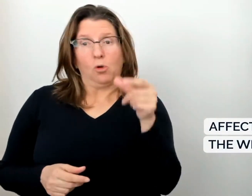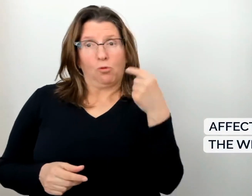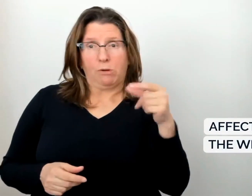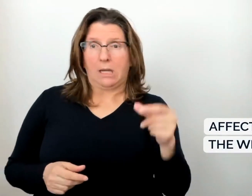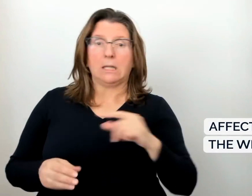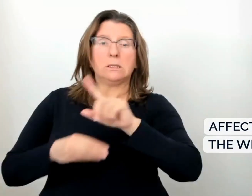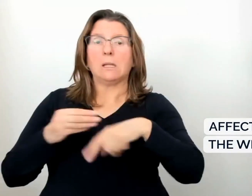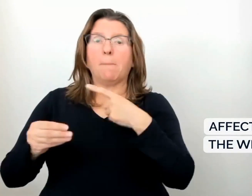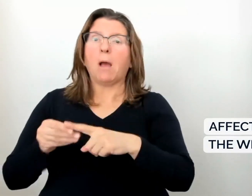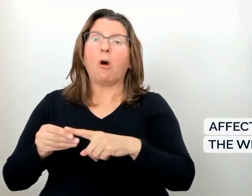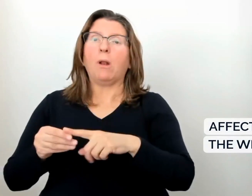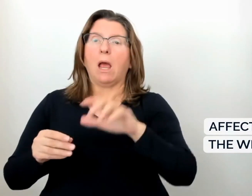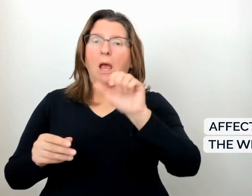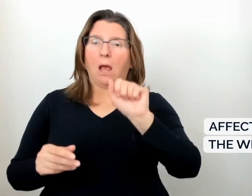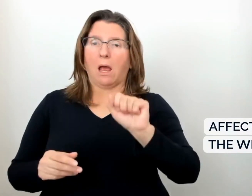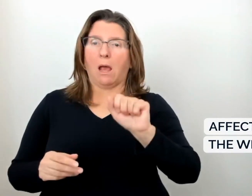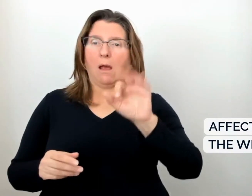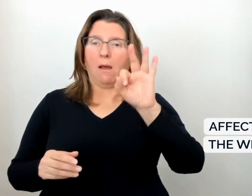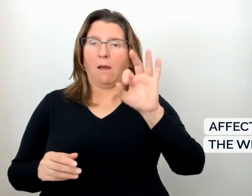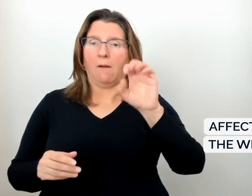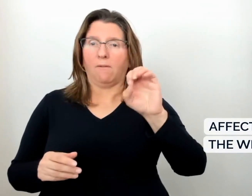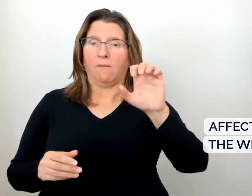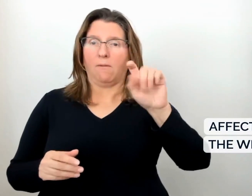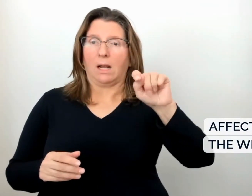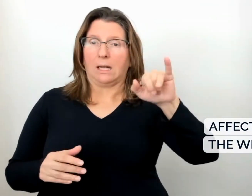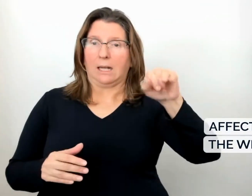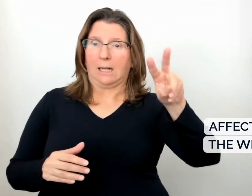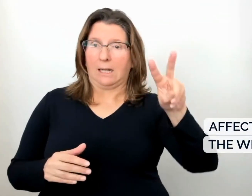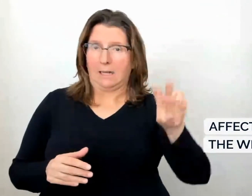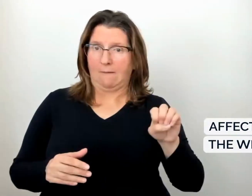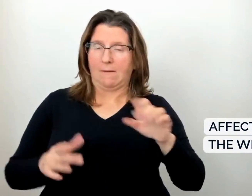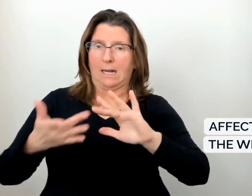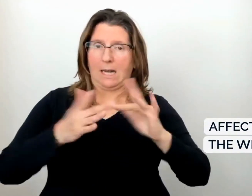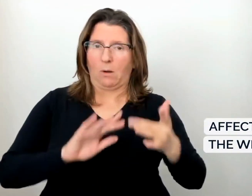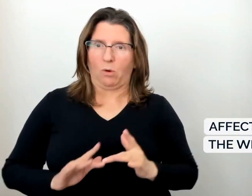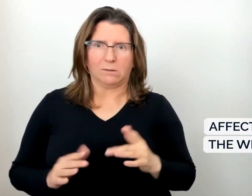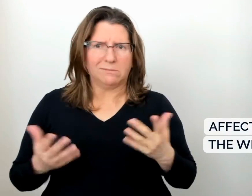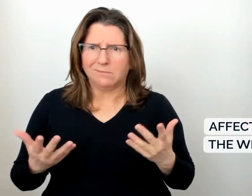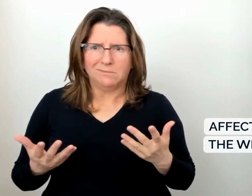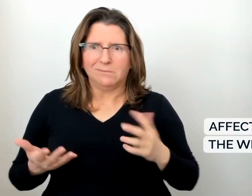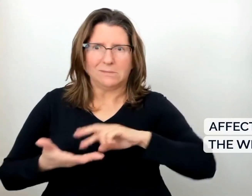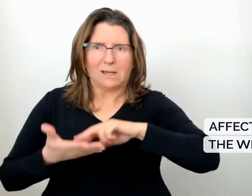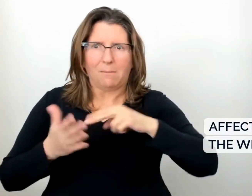Engagement capitalizes on the affective networks of the brain.